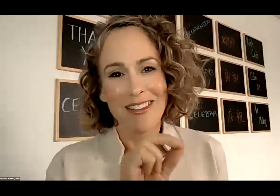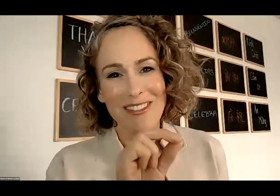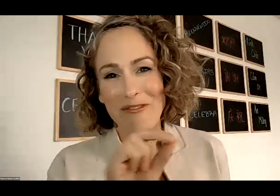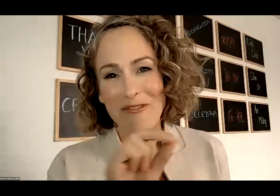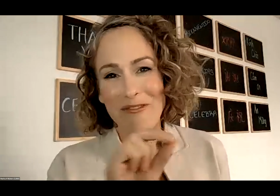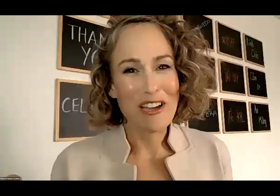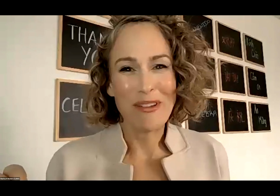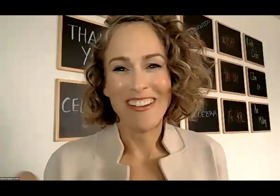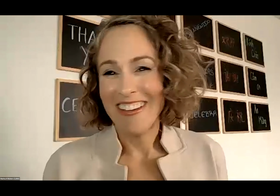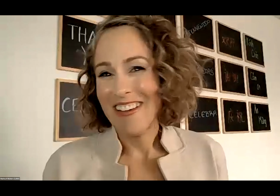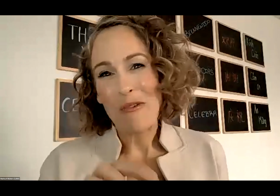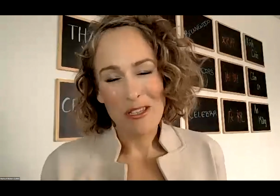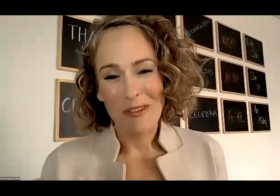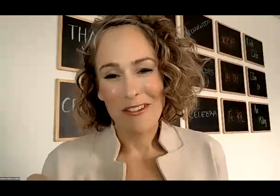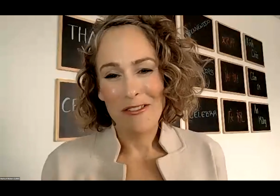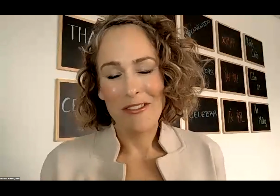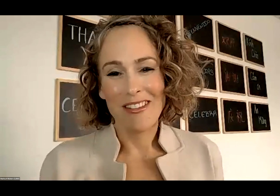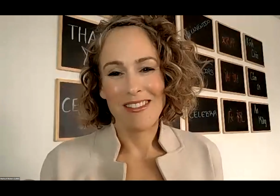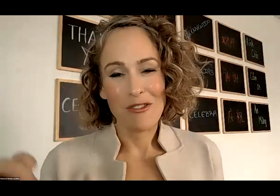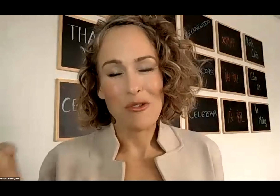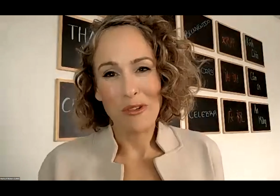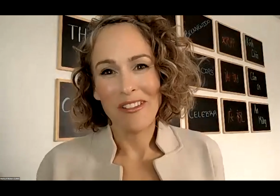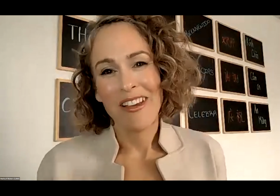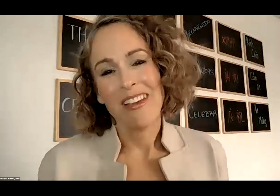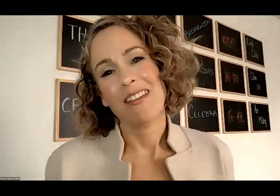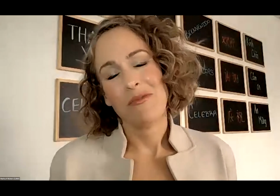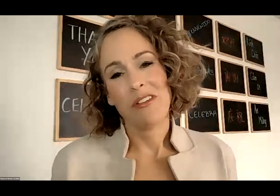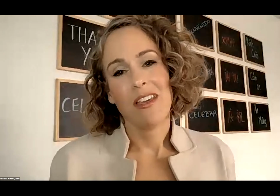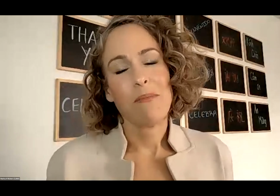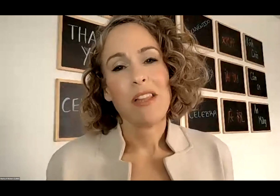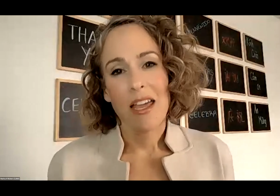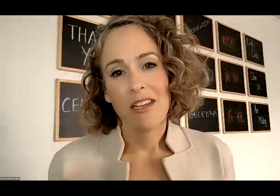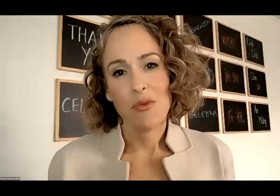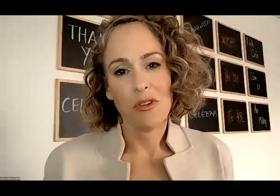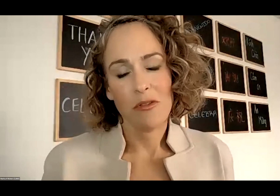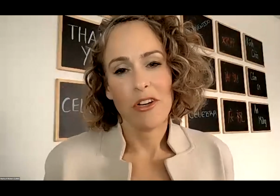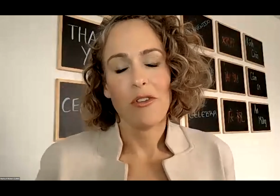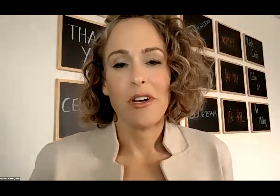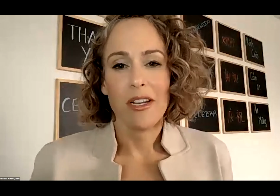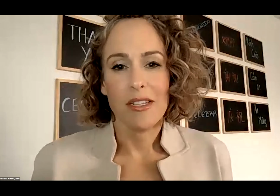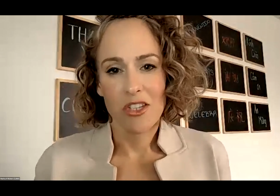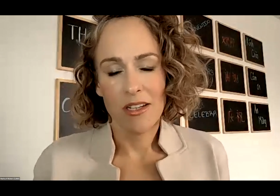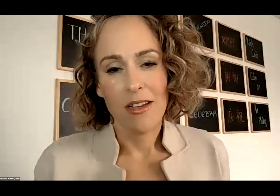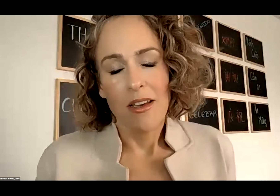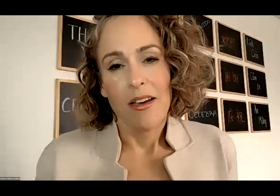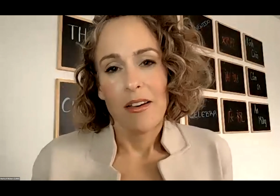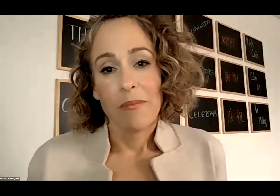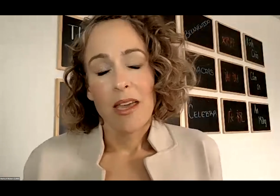because the federal government wants me to do this tool. It's really a planning tool for your organization.